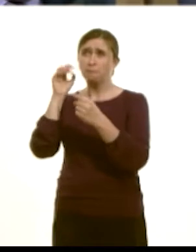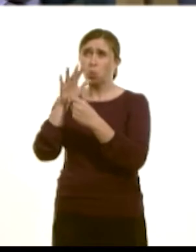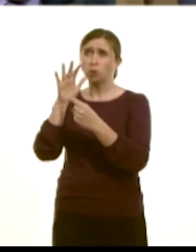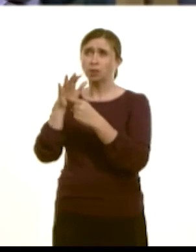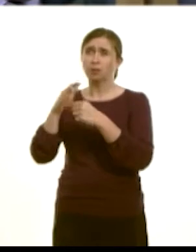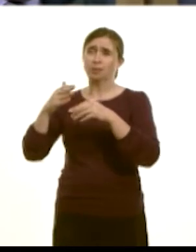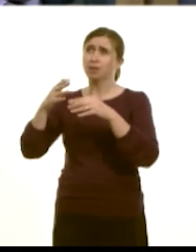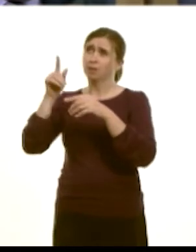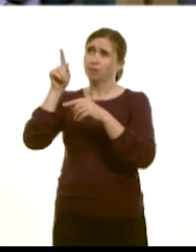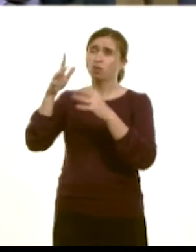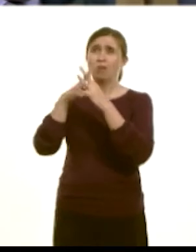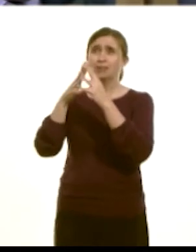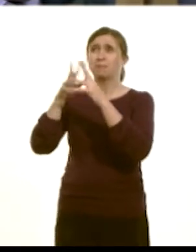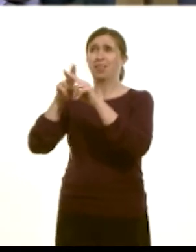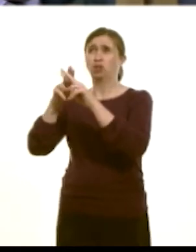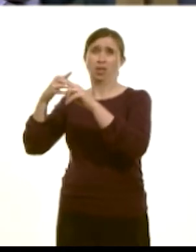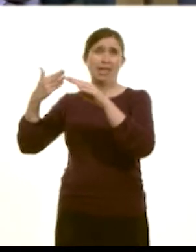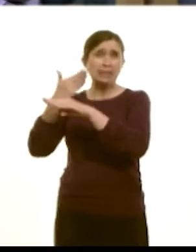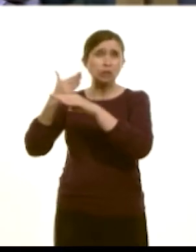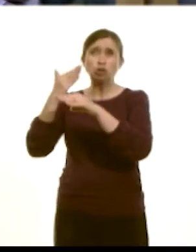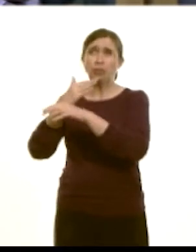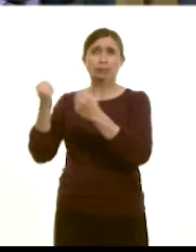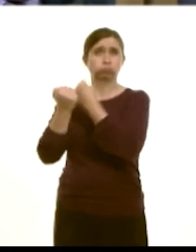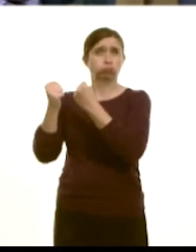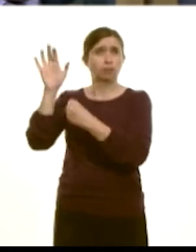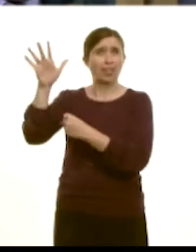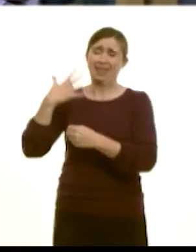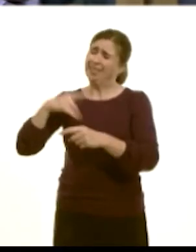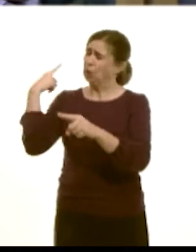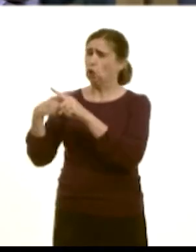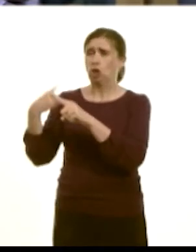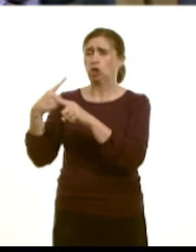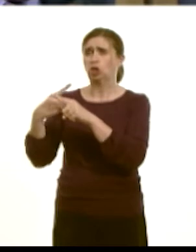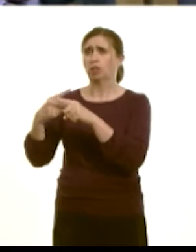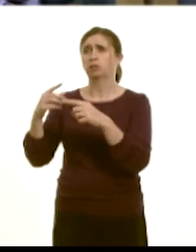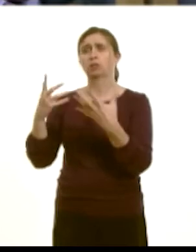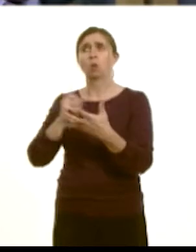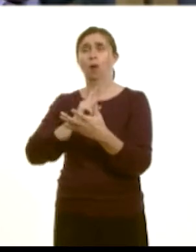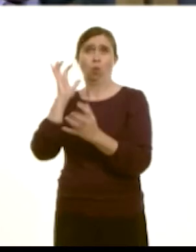that of Wrexham and Flintshire, is required urgently. If not, there are fears that the ëjewel in the Crowní could be lost to Wales.í